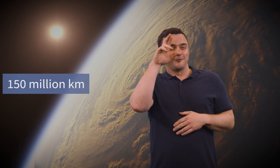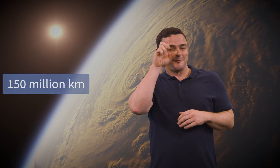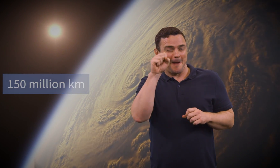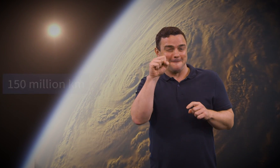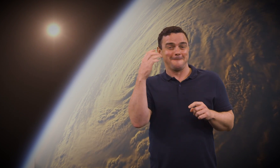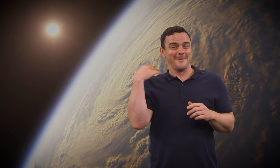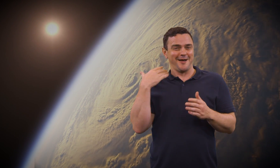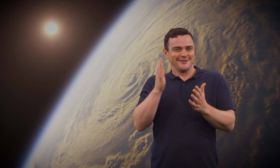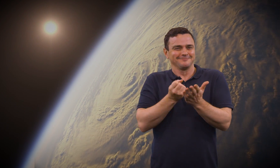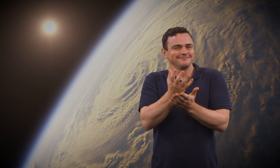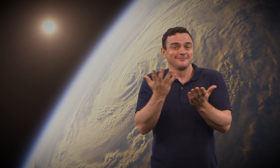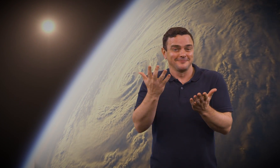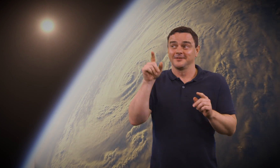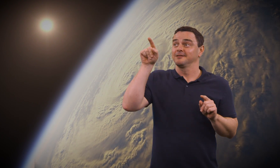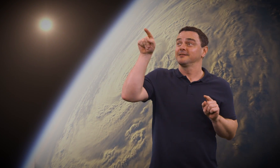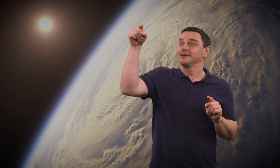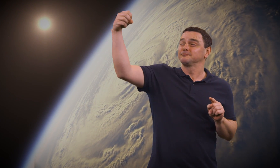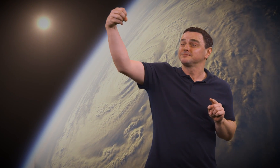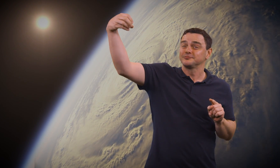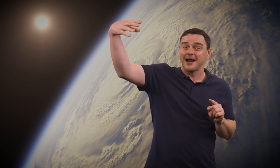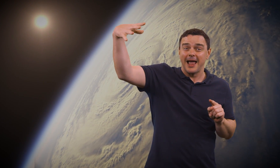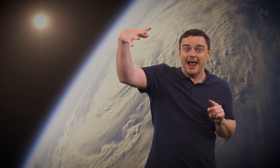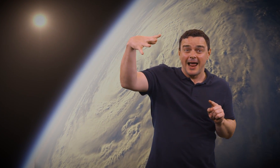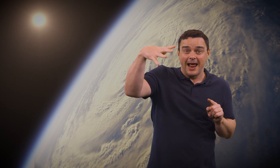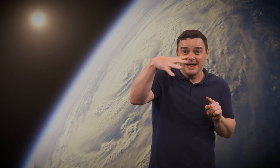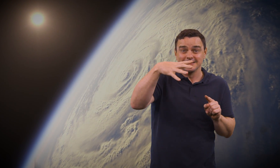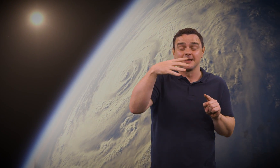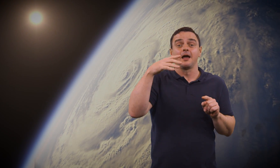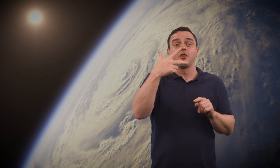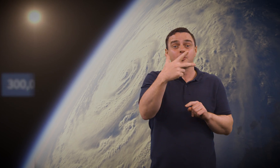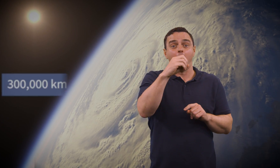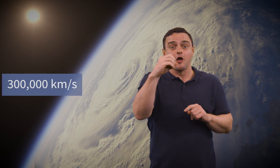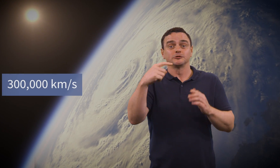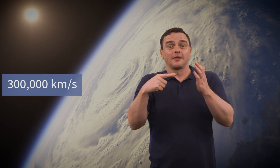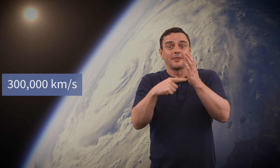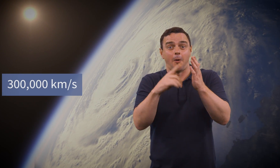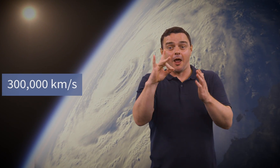Remember we said that the sun's light takes time to reach us? It travels towards us at a speed